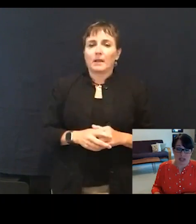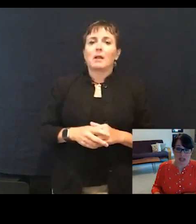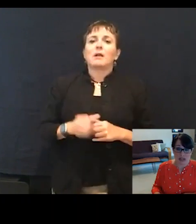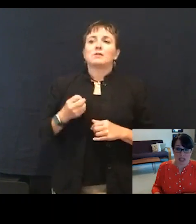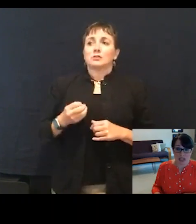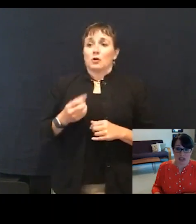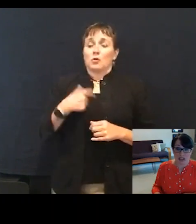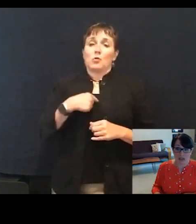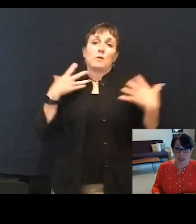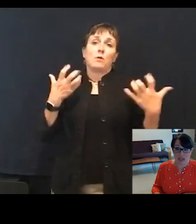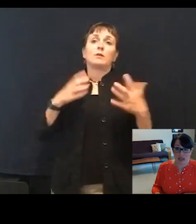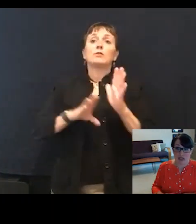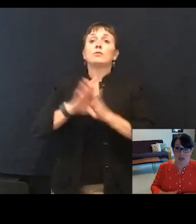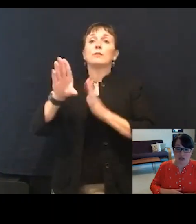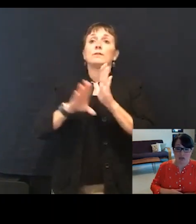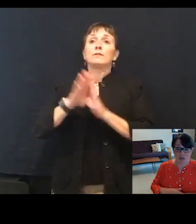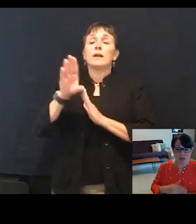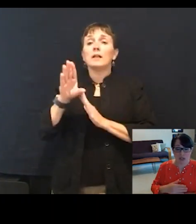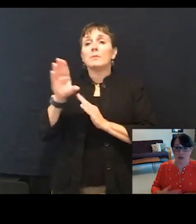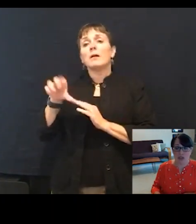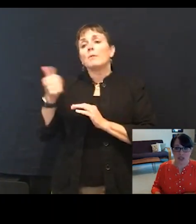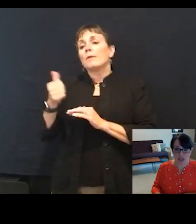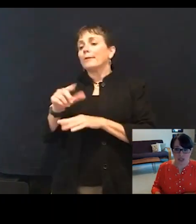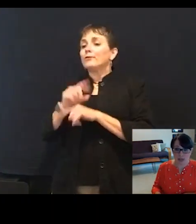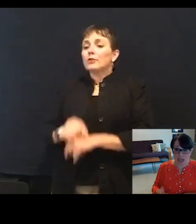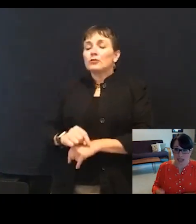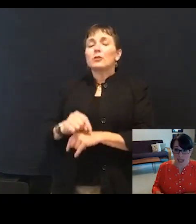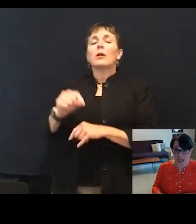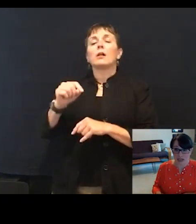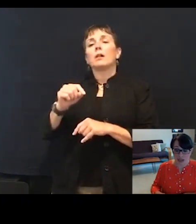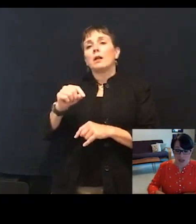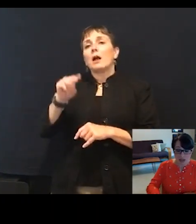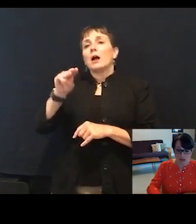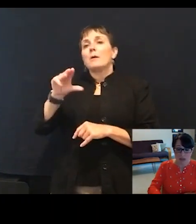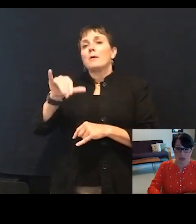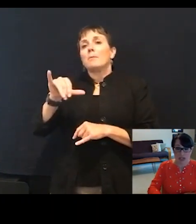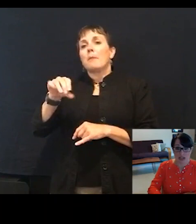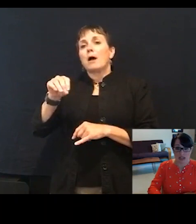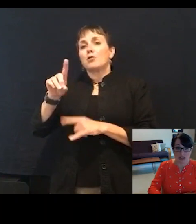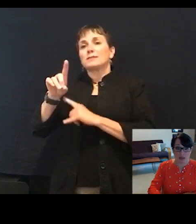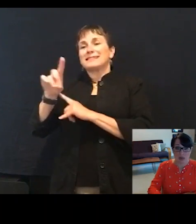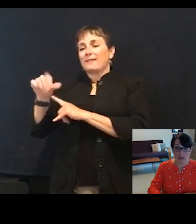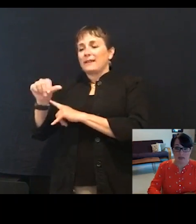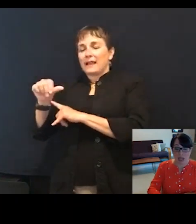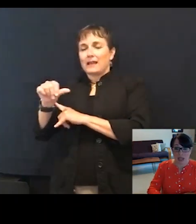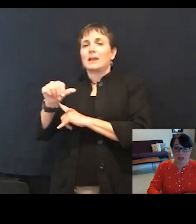7A knockout mice that could be much more easily maintained from a genetic standpoint.